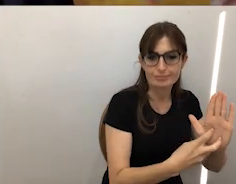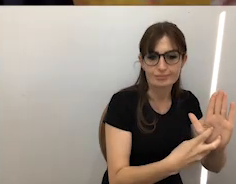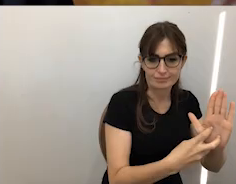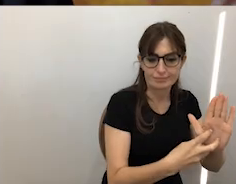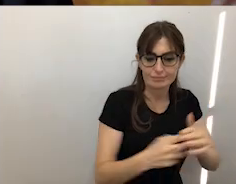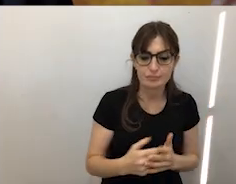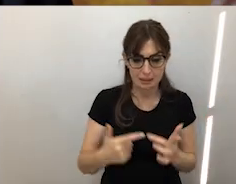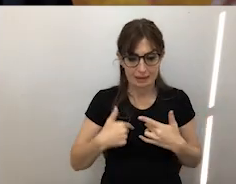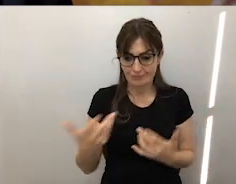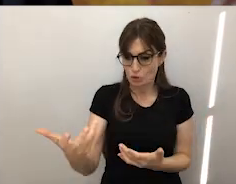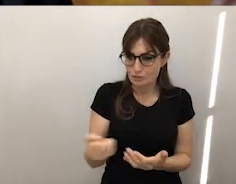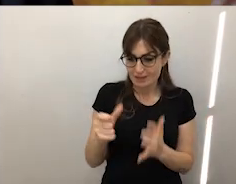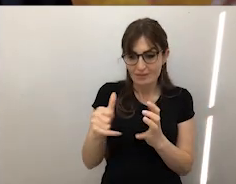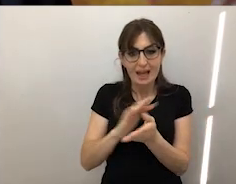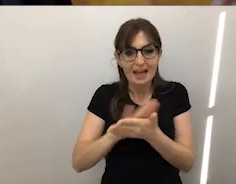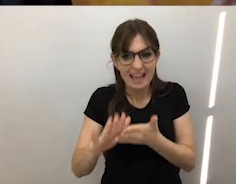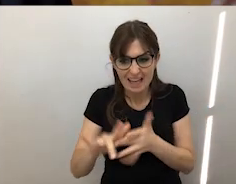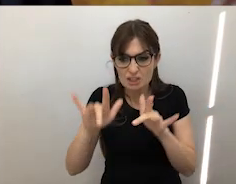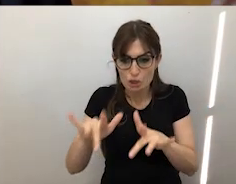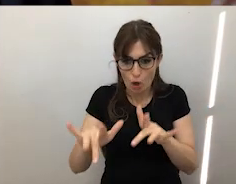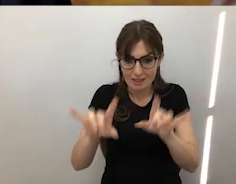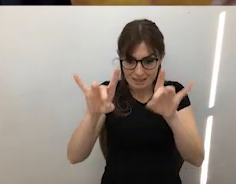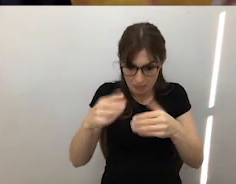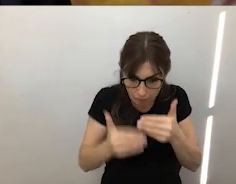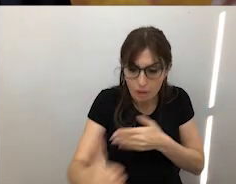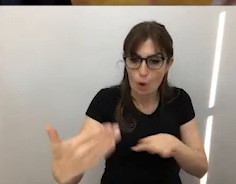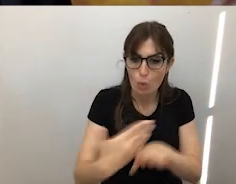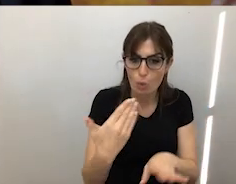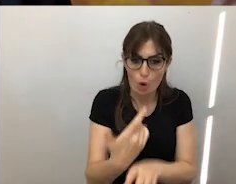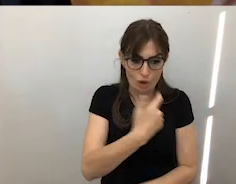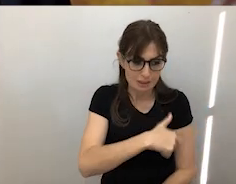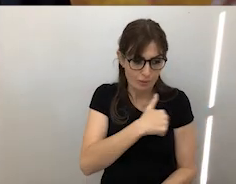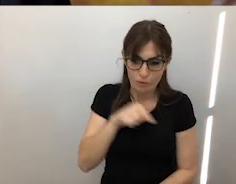received income in cash and has not yet performed the service or obligation necessary